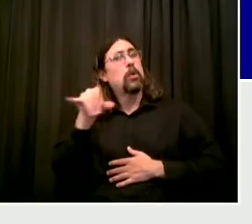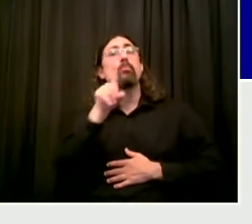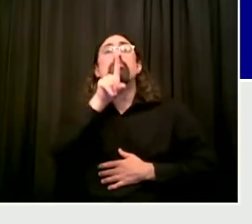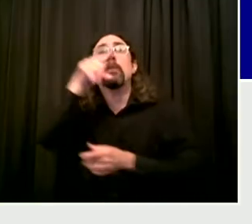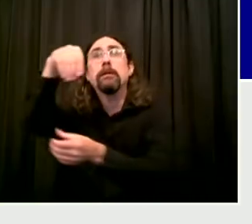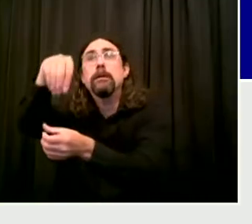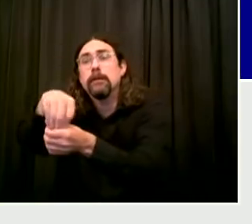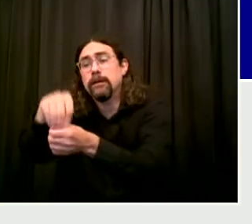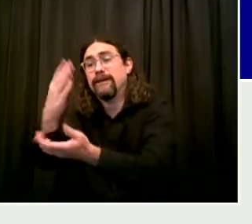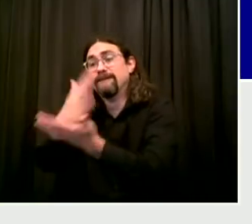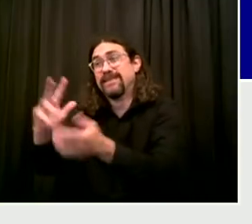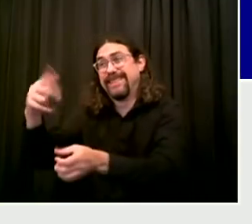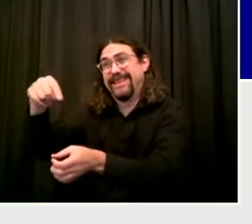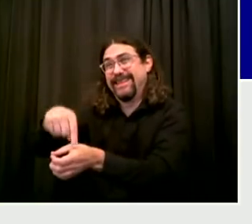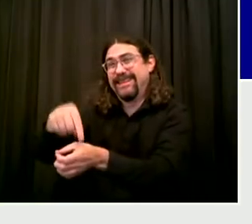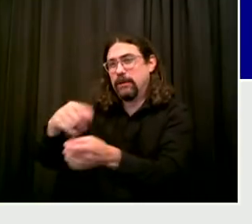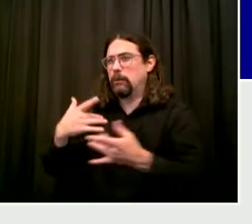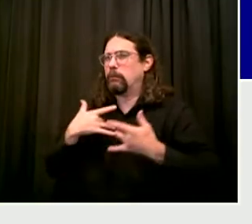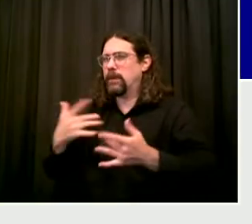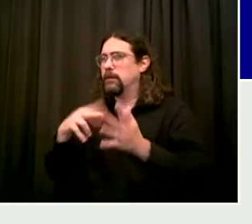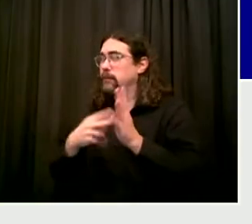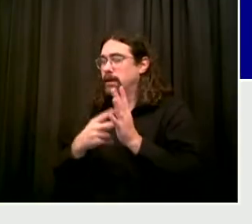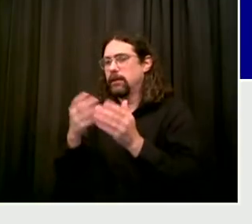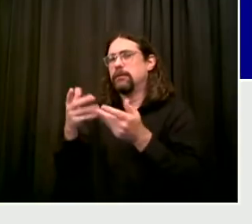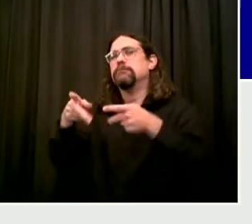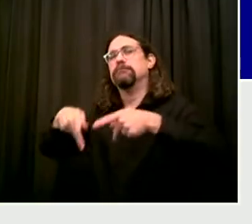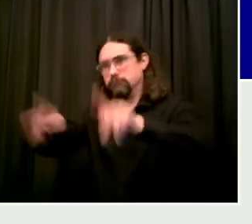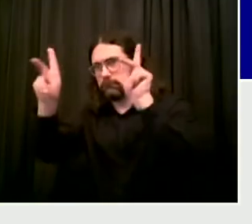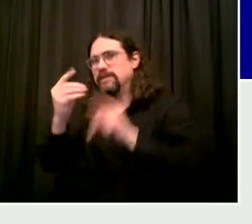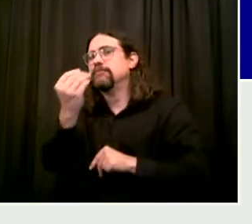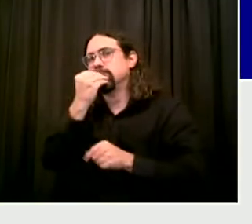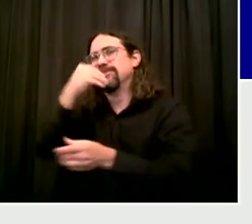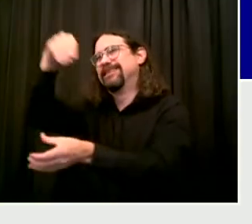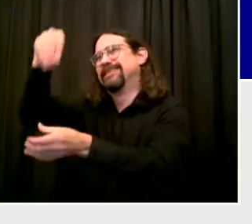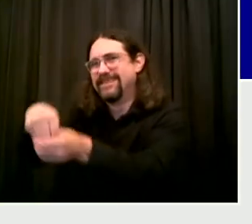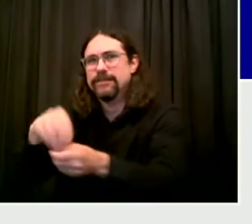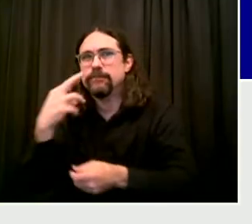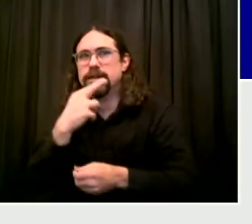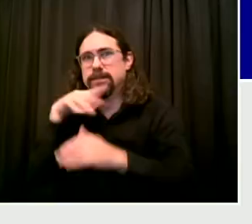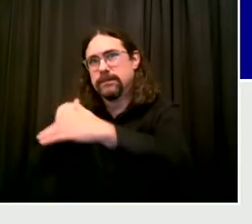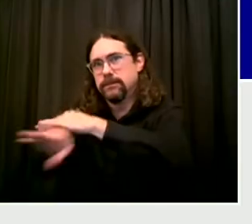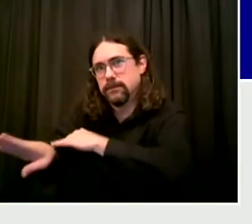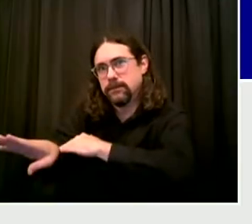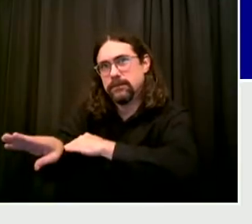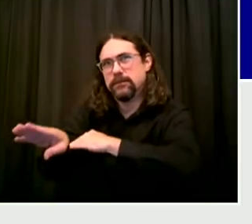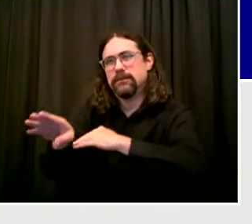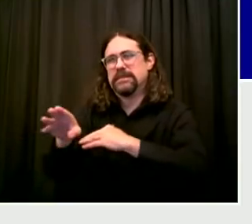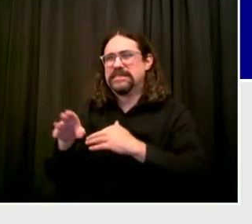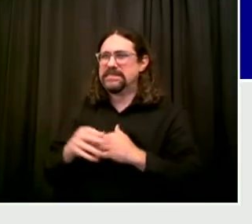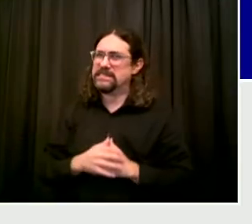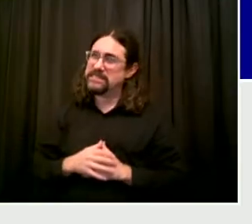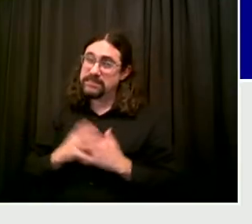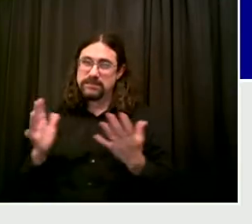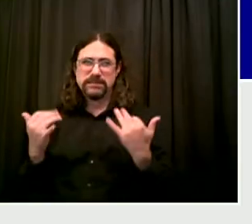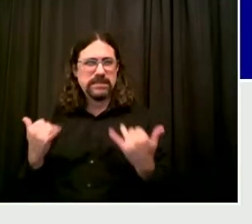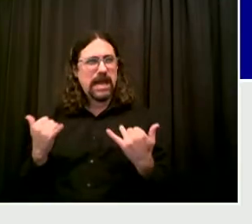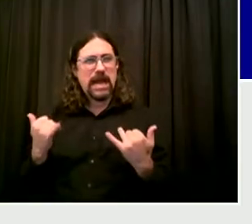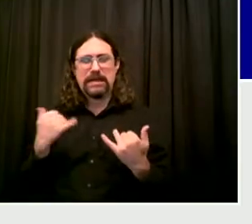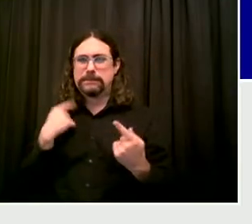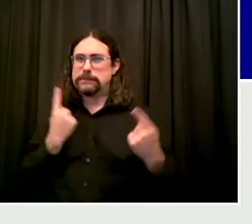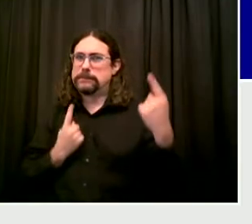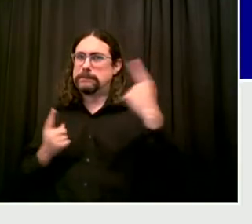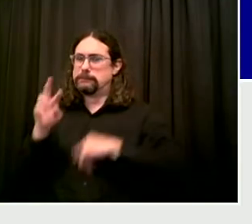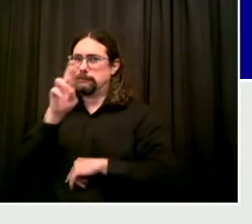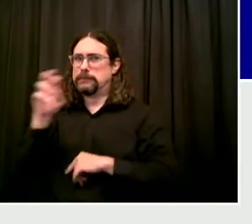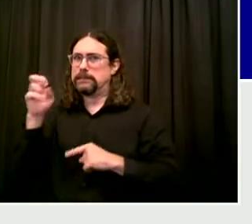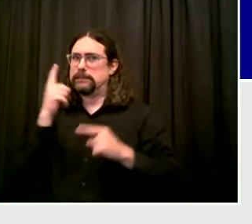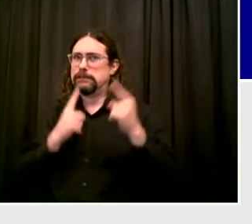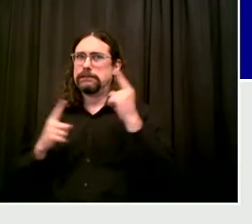JULY SIX.